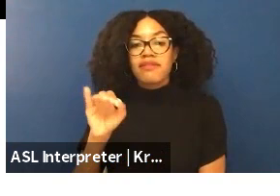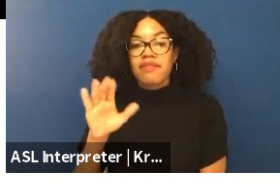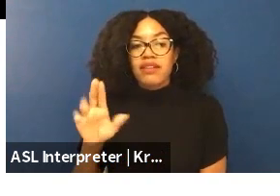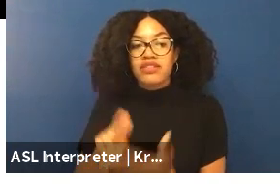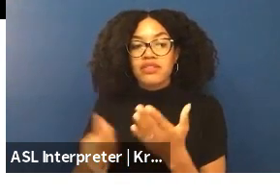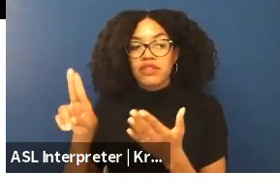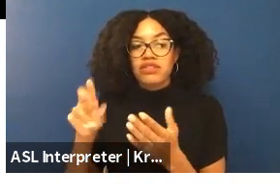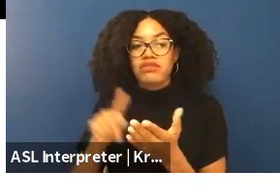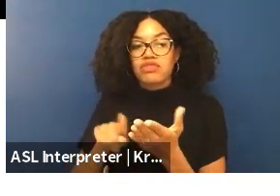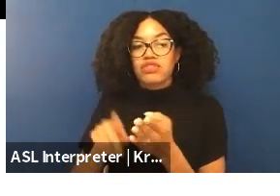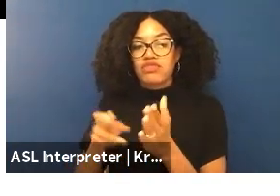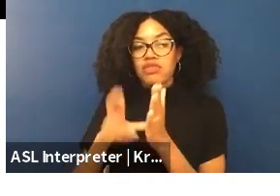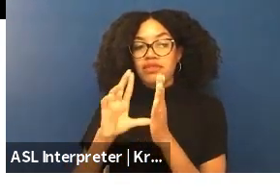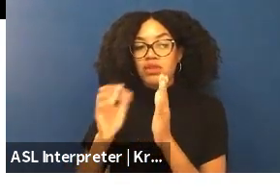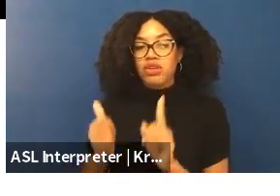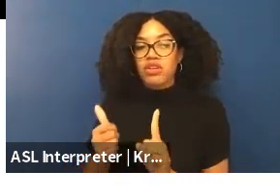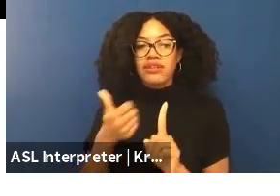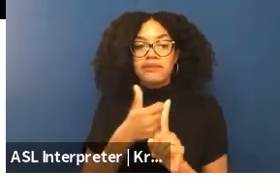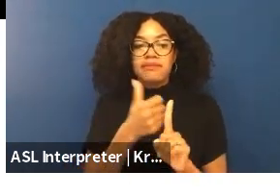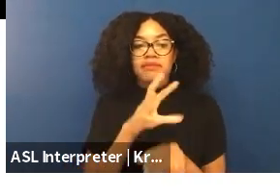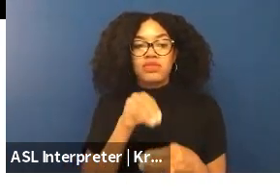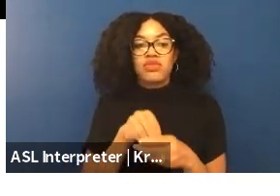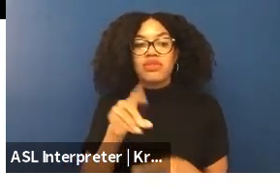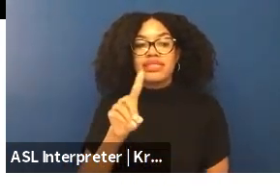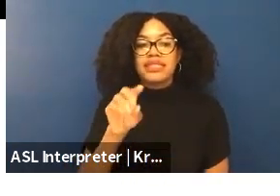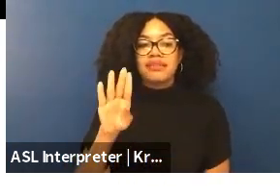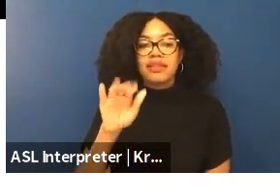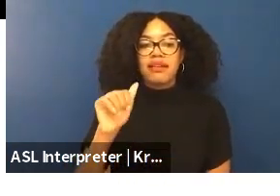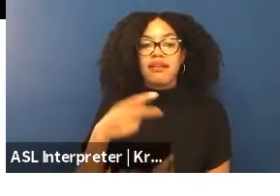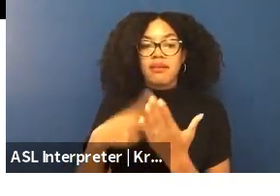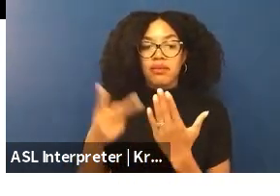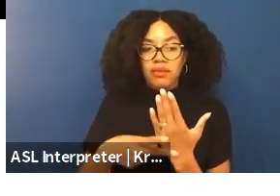collaborated with faculty to build the National Center for Academic and Dissertation Excellence.